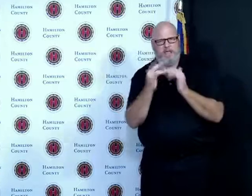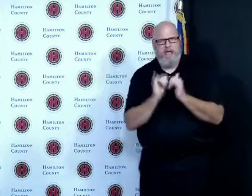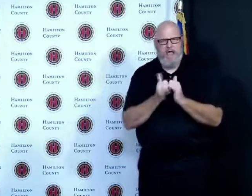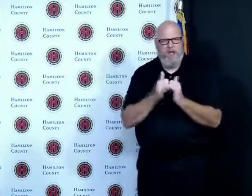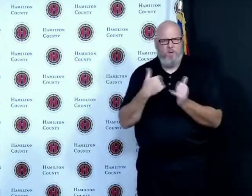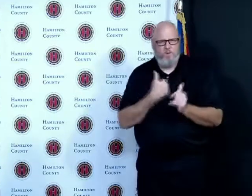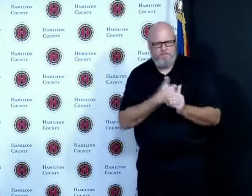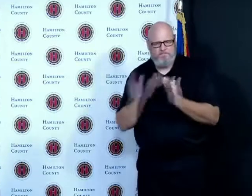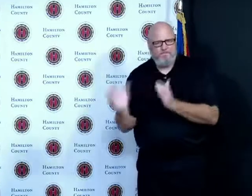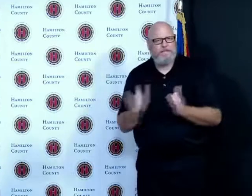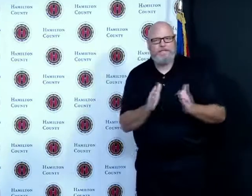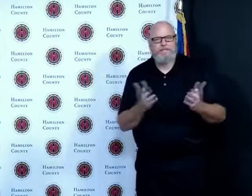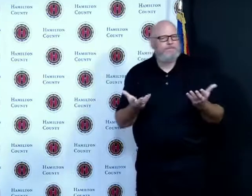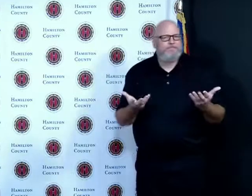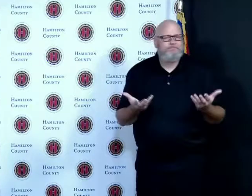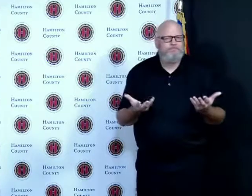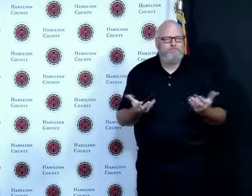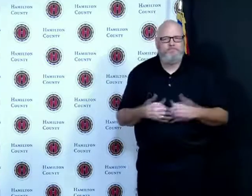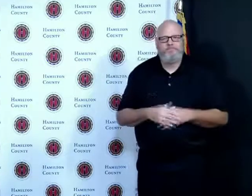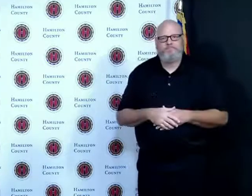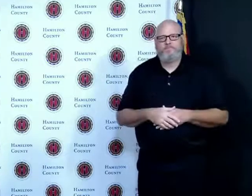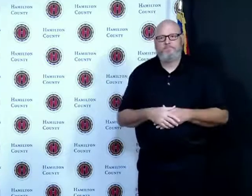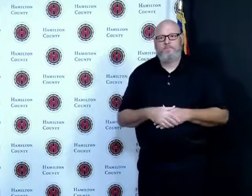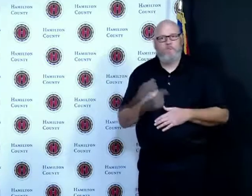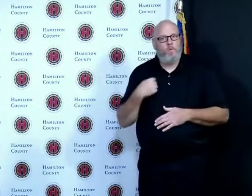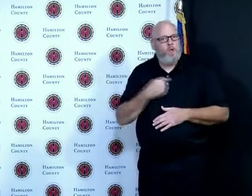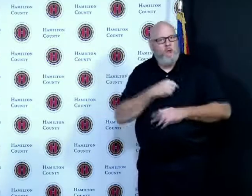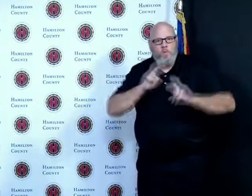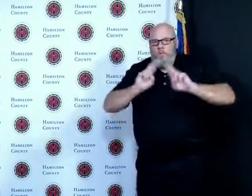up you know we're ramping up the capacity I know the hospitals are doing the same thing